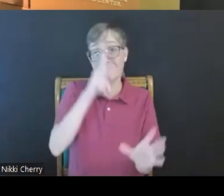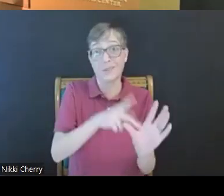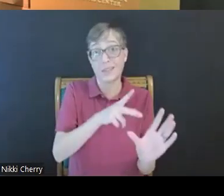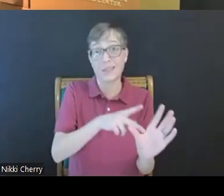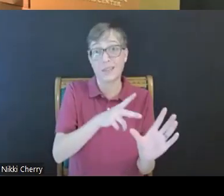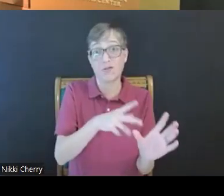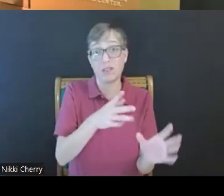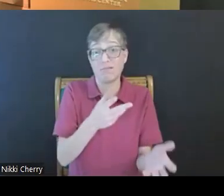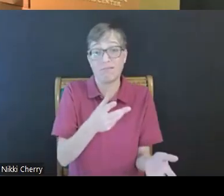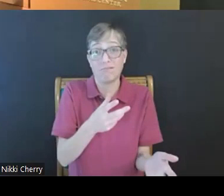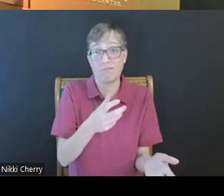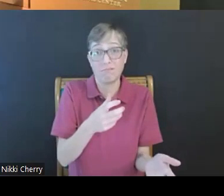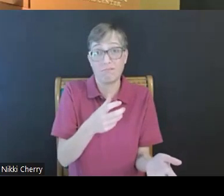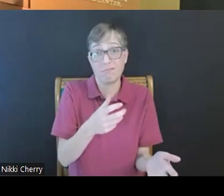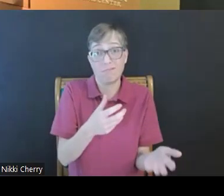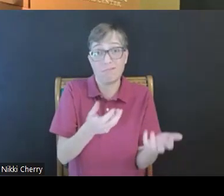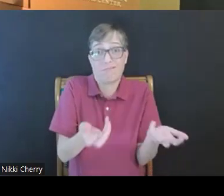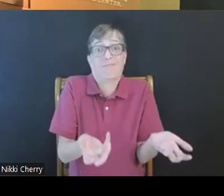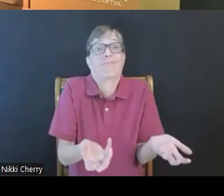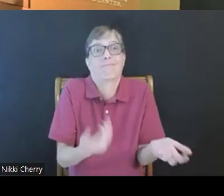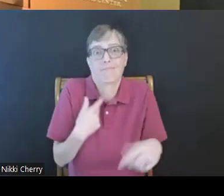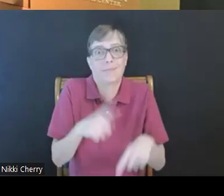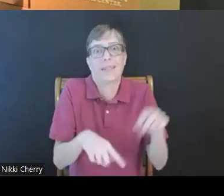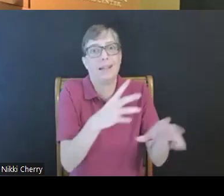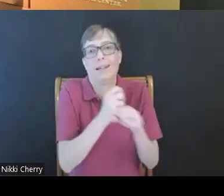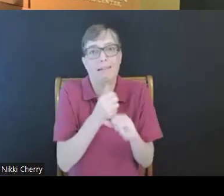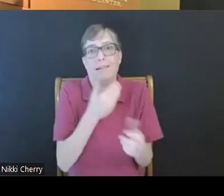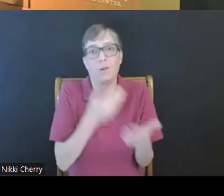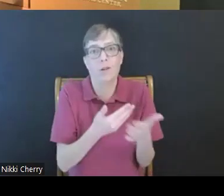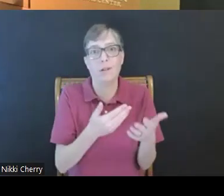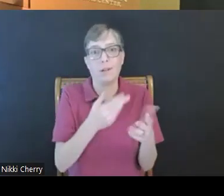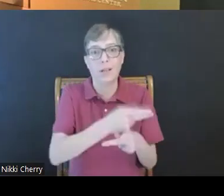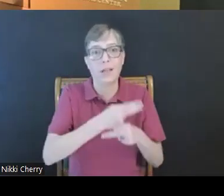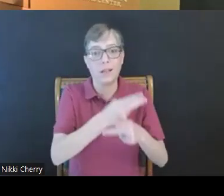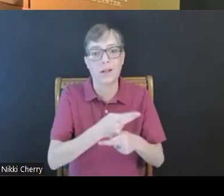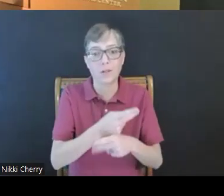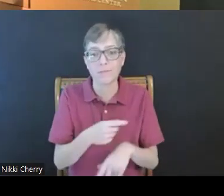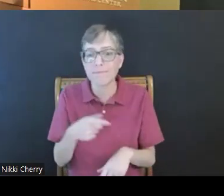good psychiatric care uh for my patients so I think this might be my only cartoon here uh we